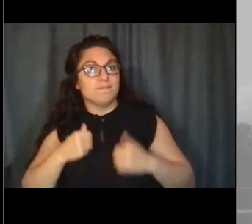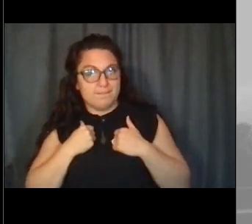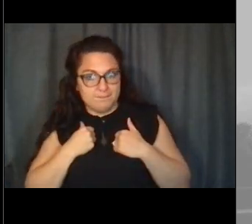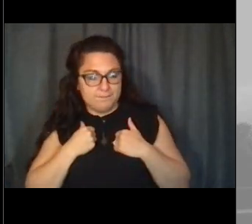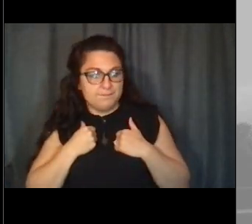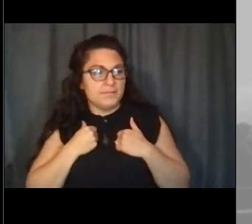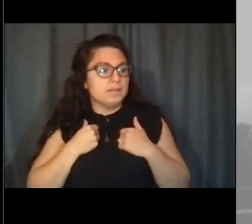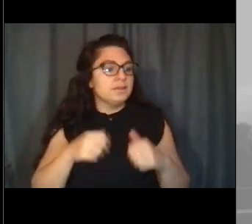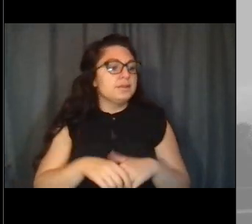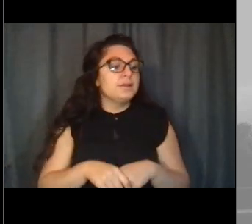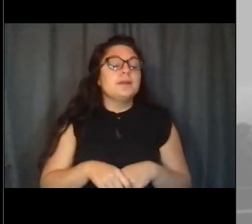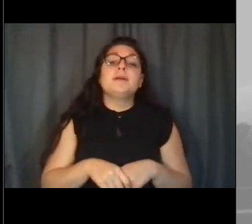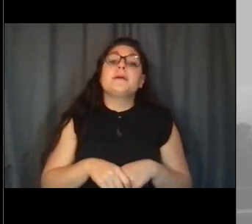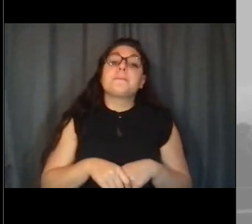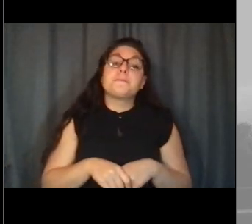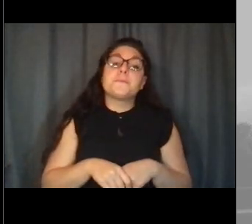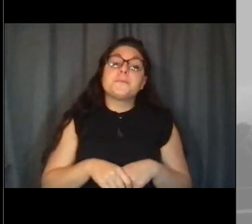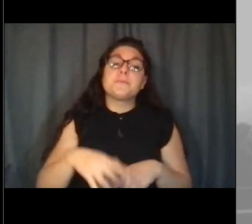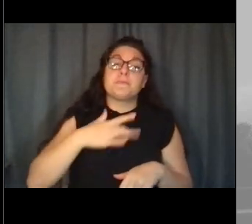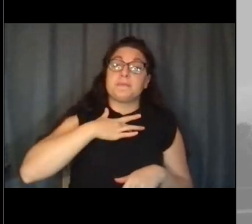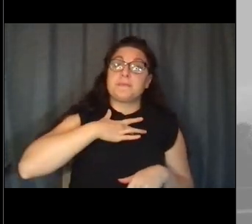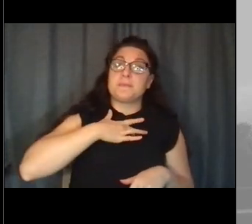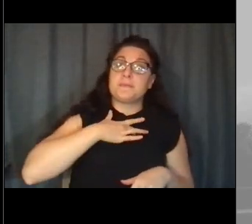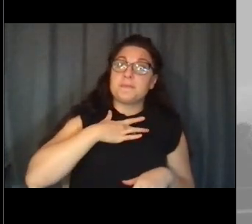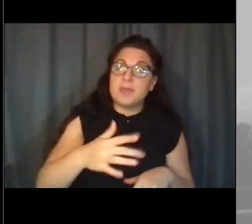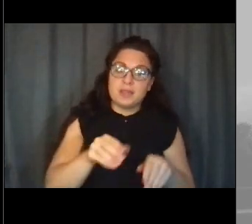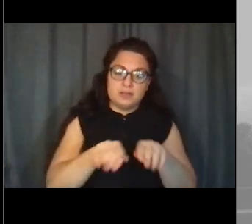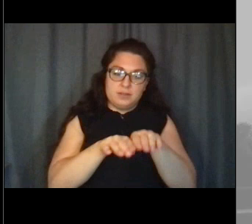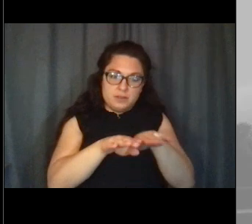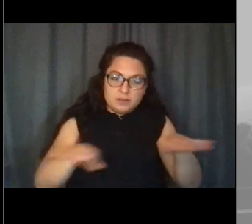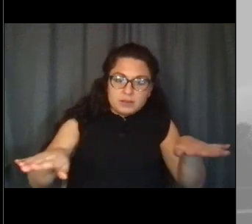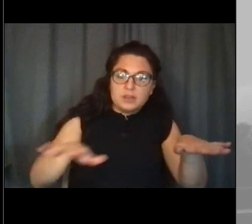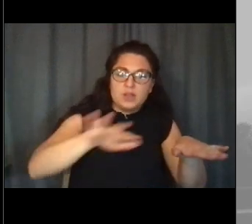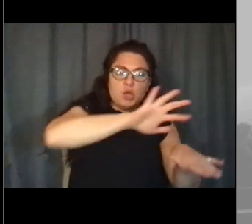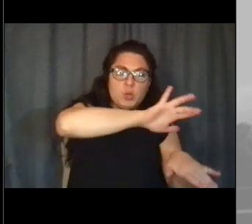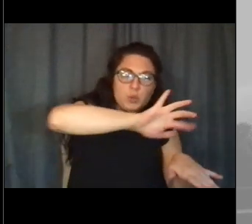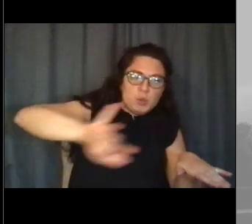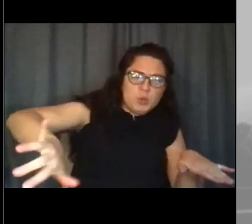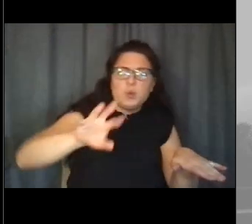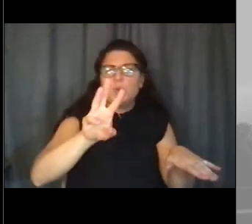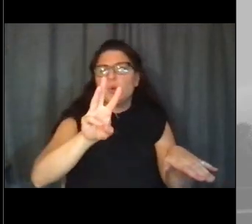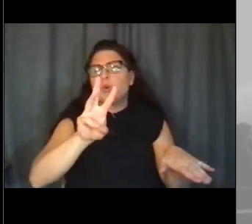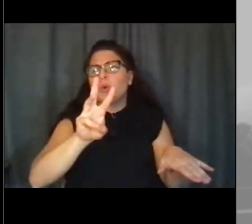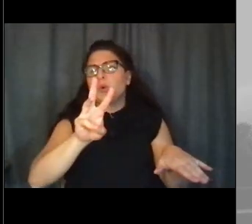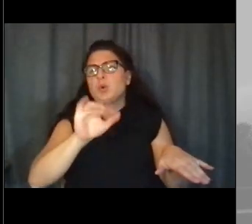what most people can identify with, right? Like everybody knows what it means to be windy outside. And if you live in Oklahoma like me,